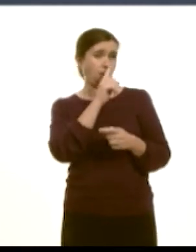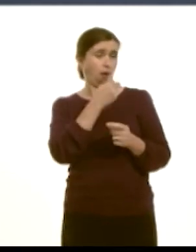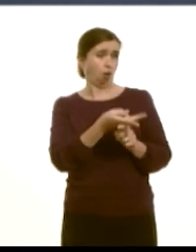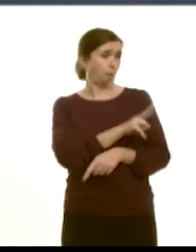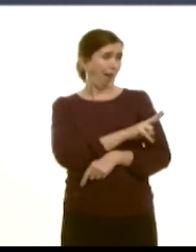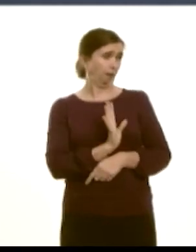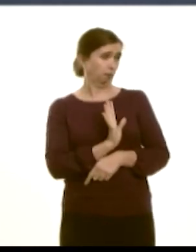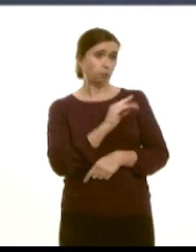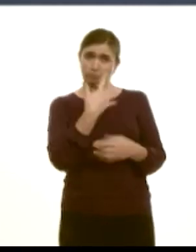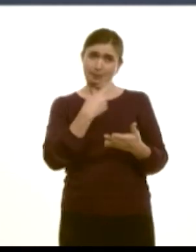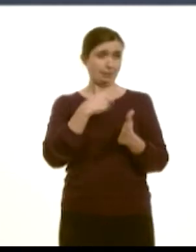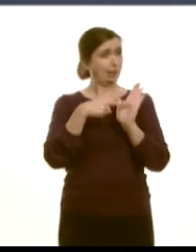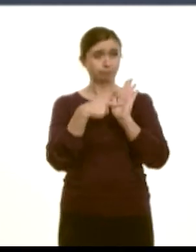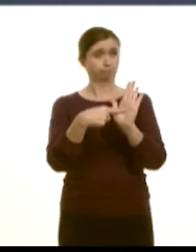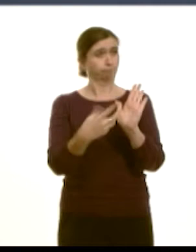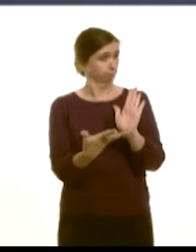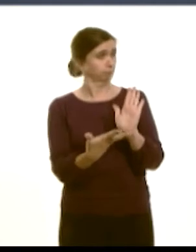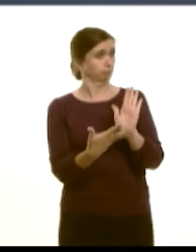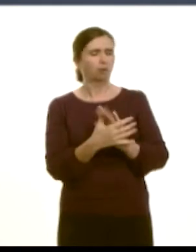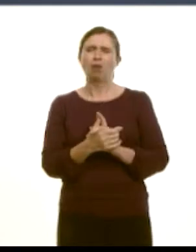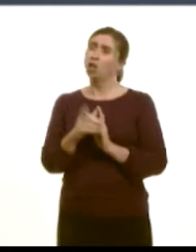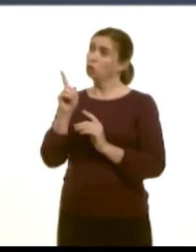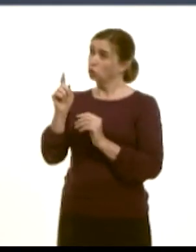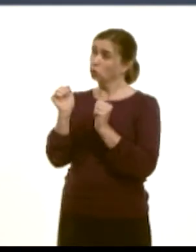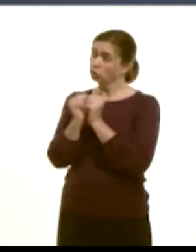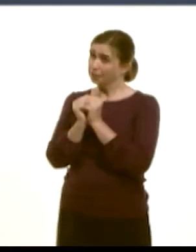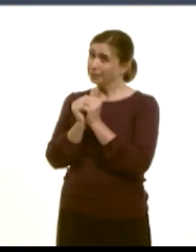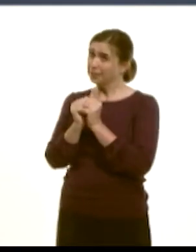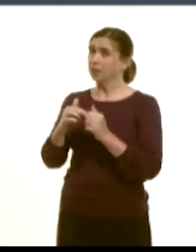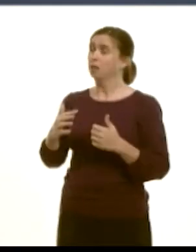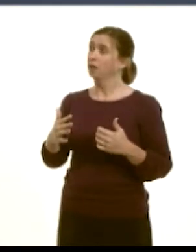I am sure that the First Minister will agree with me that it would be wholly unacceptable